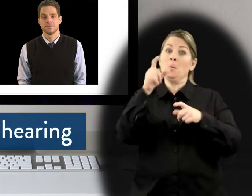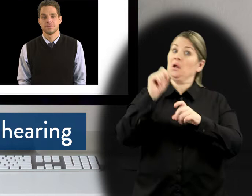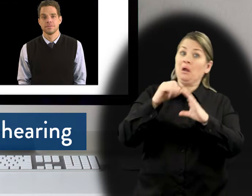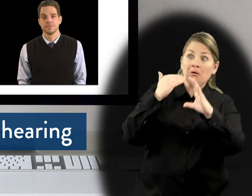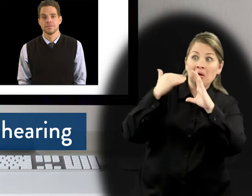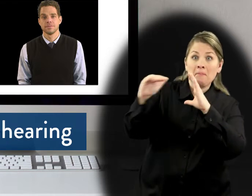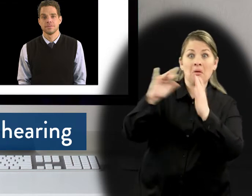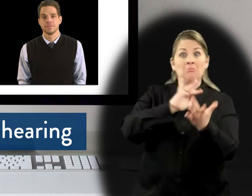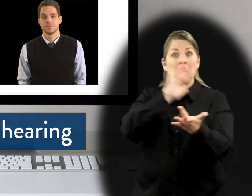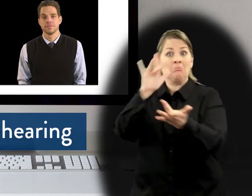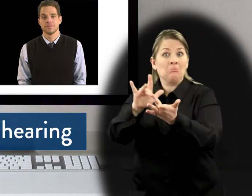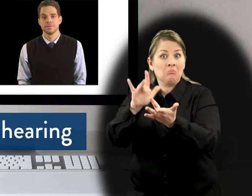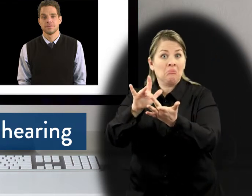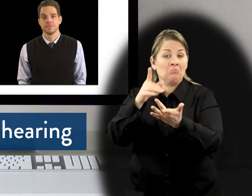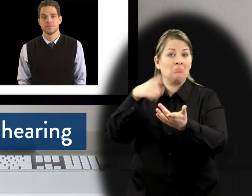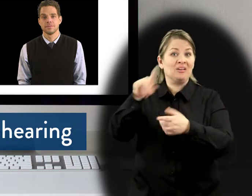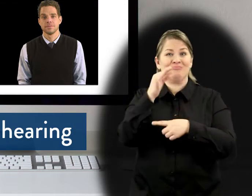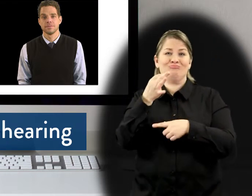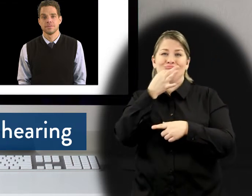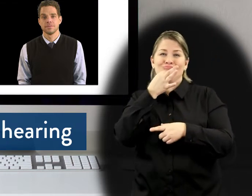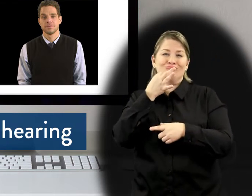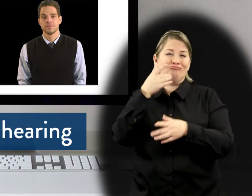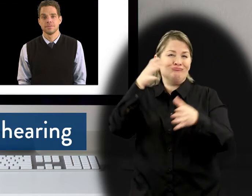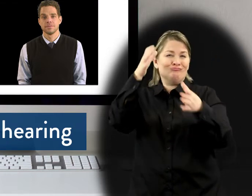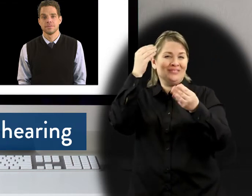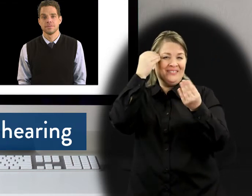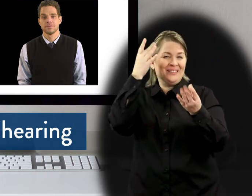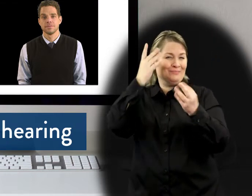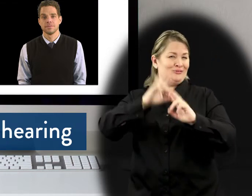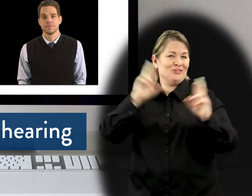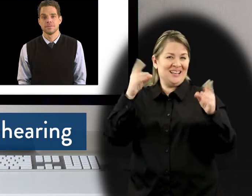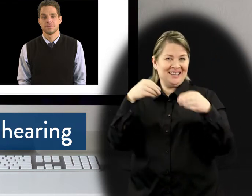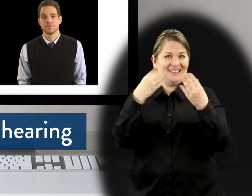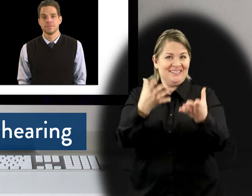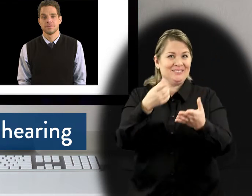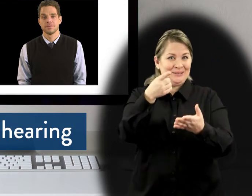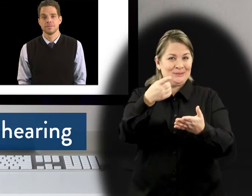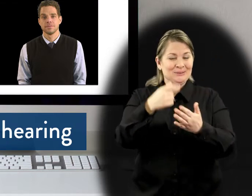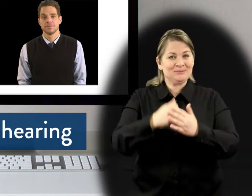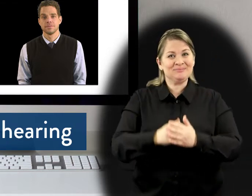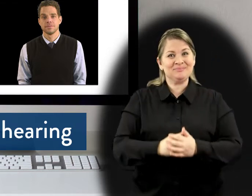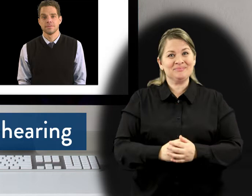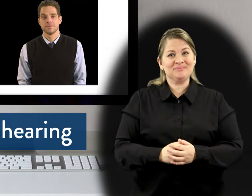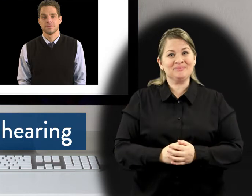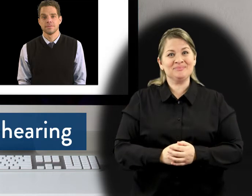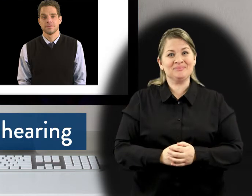or you can contact one of their experts by telephone or email.